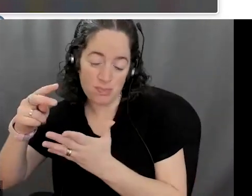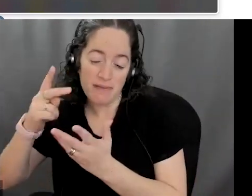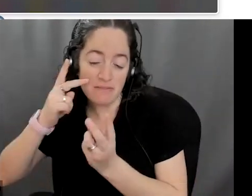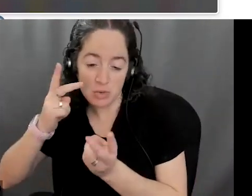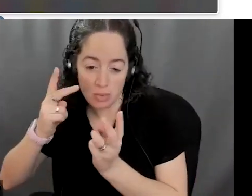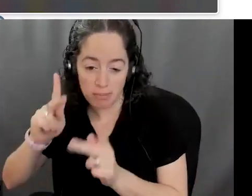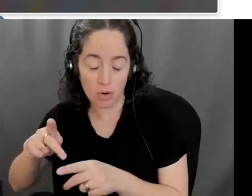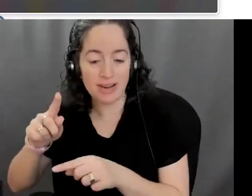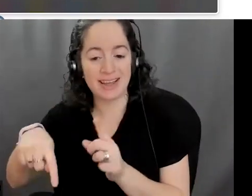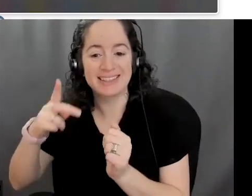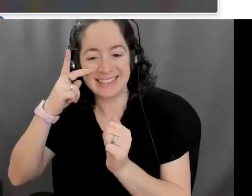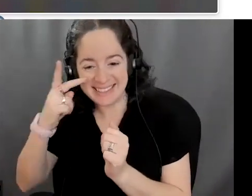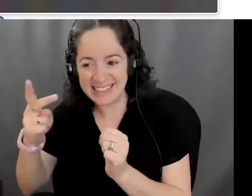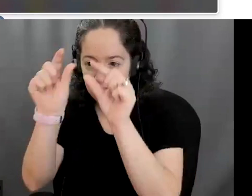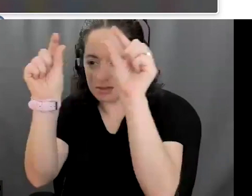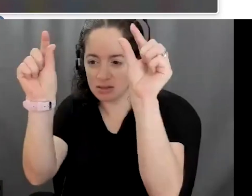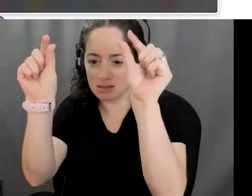that's off the screen on the side.